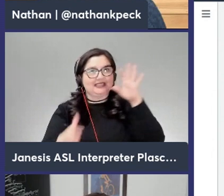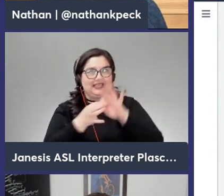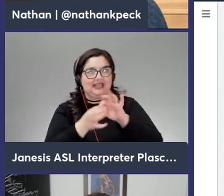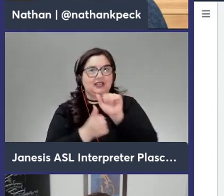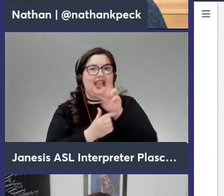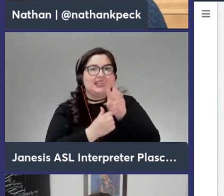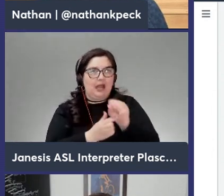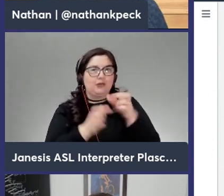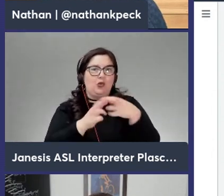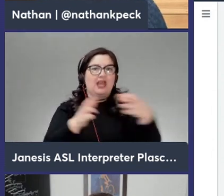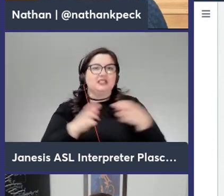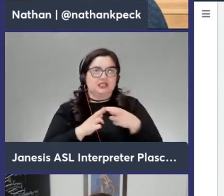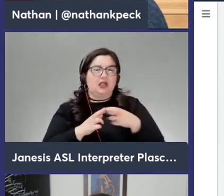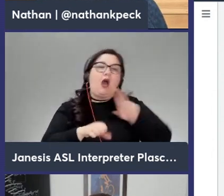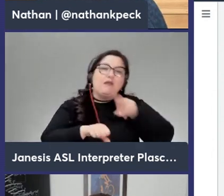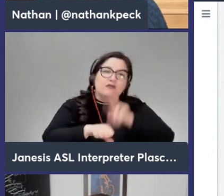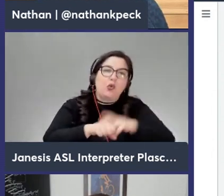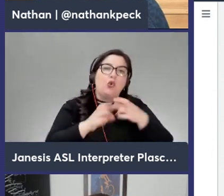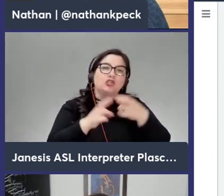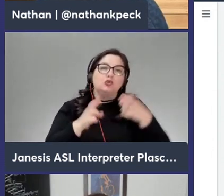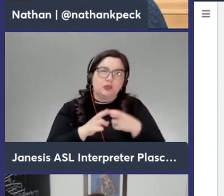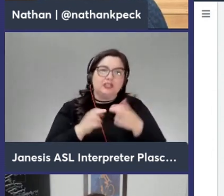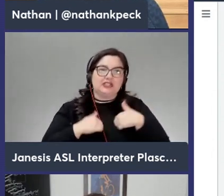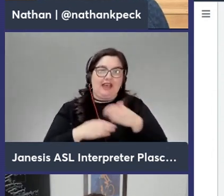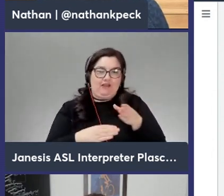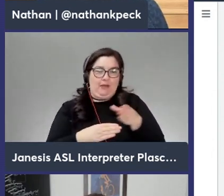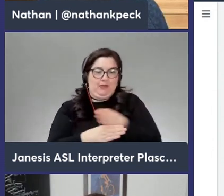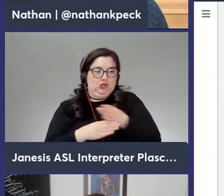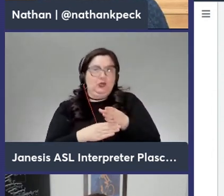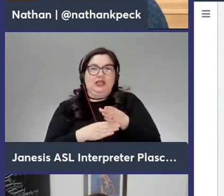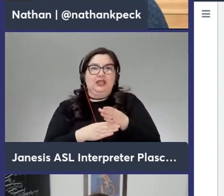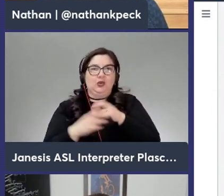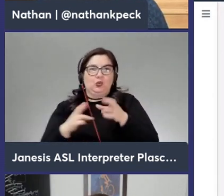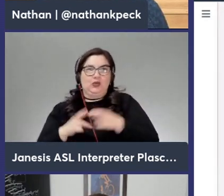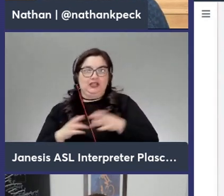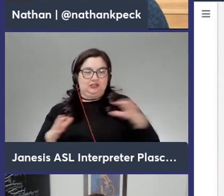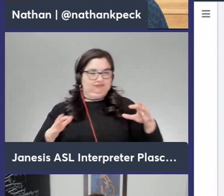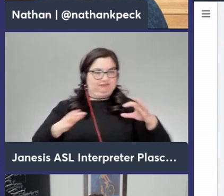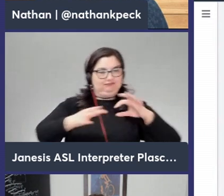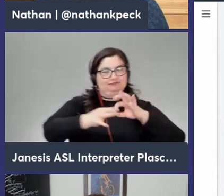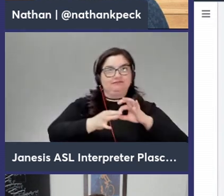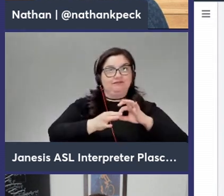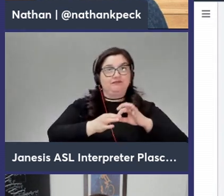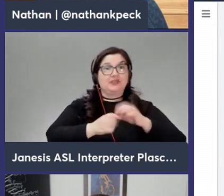And then, of course, our Regions have connectivity between Regions. So that means that instead of riding over the public internet,